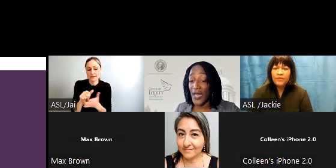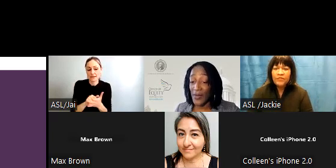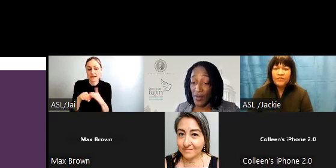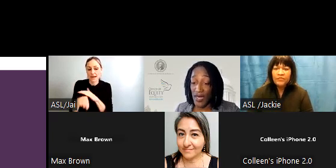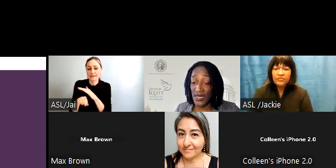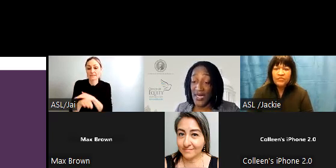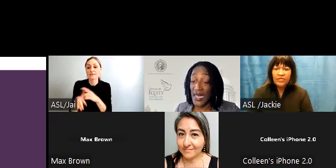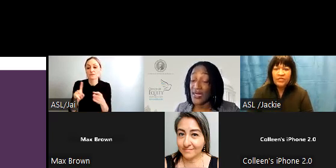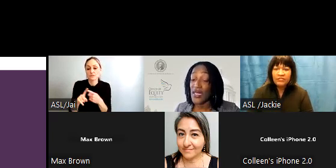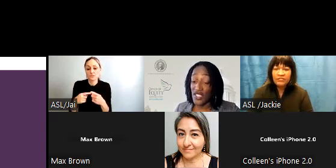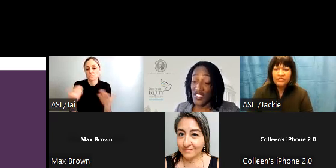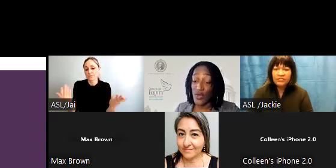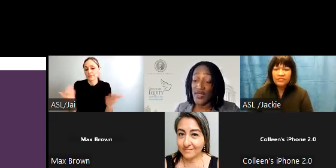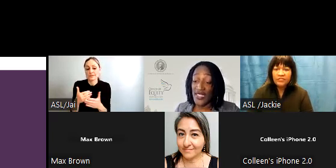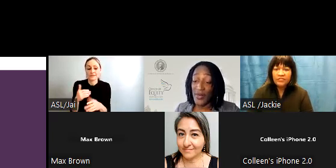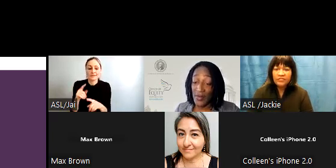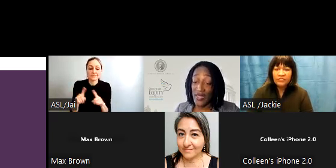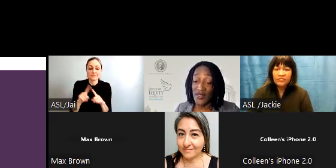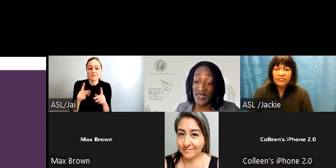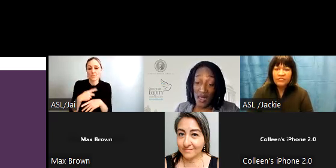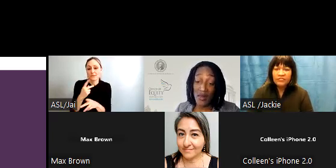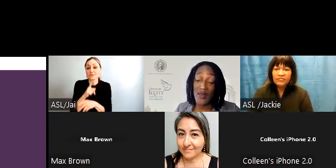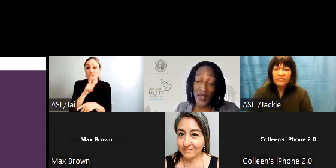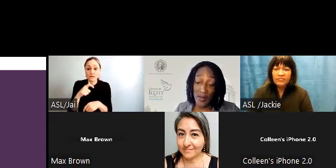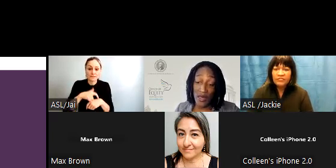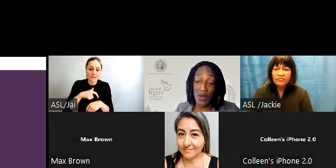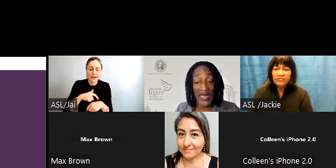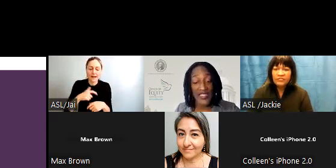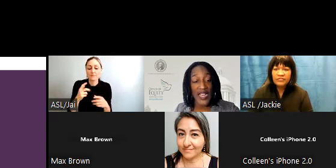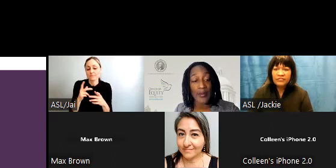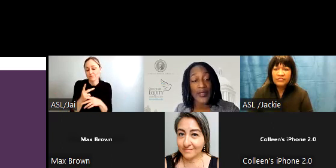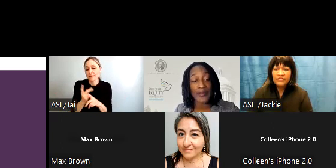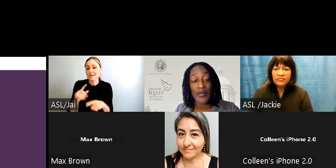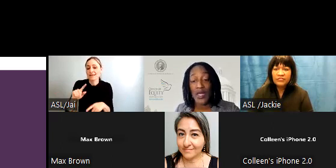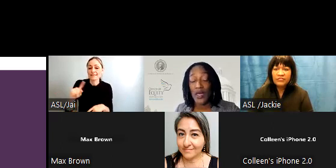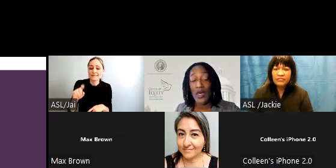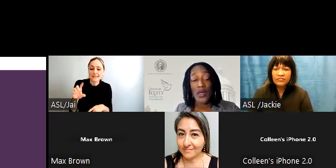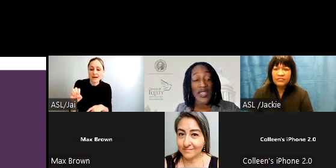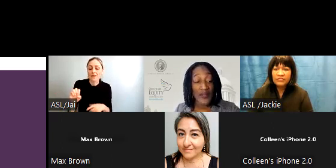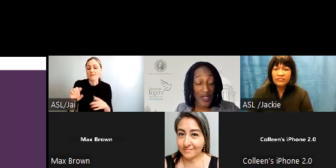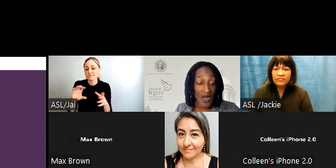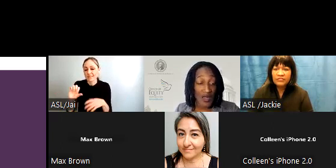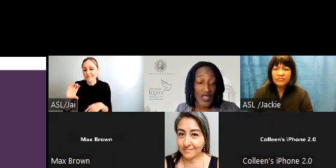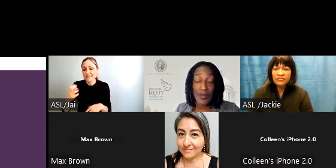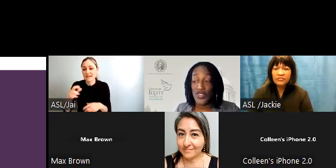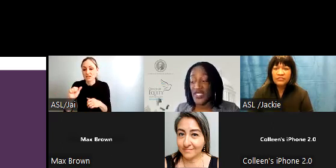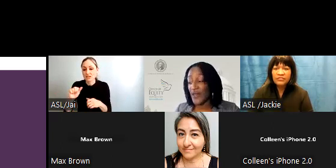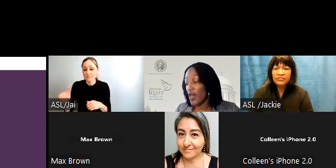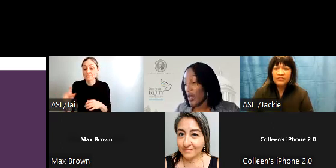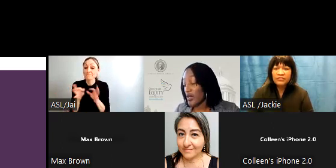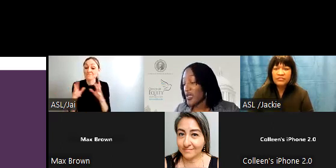payment options, zelle, Venmo or Cash App. You can purchase gift cards.